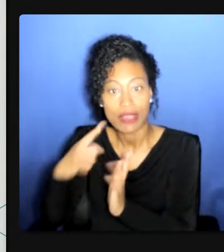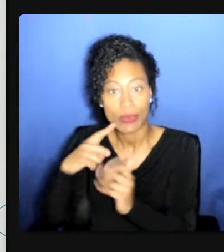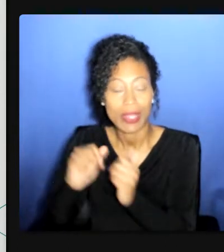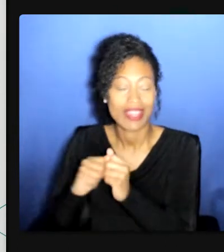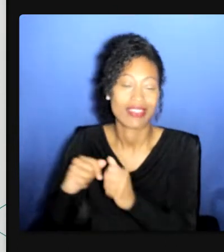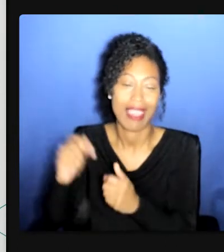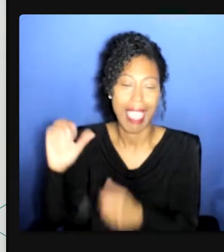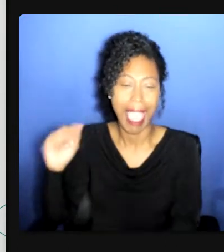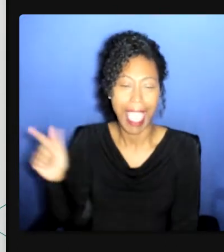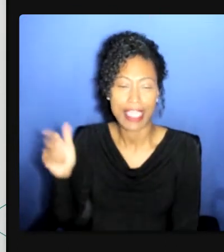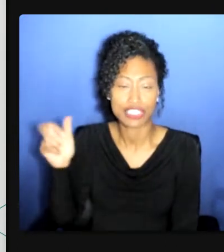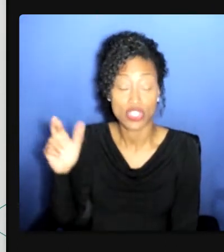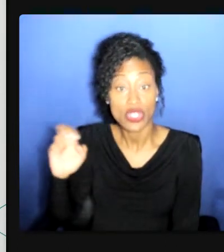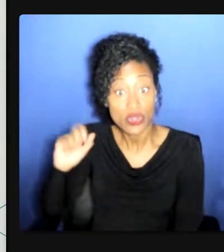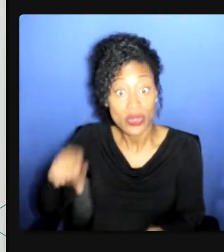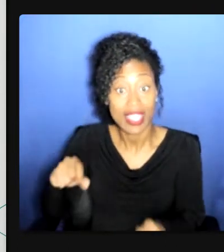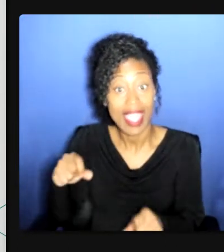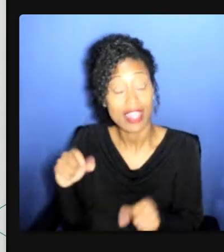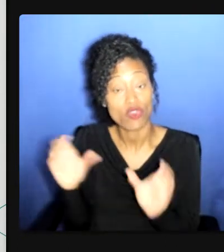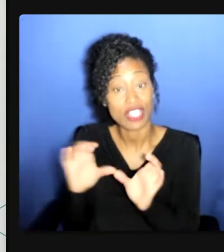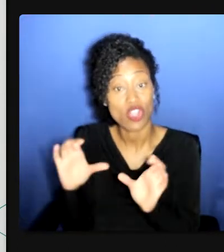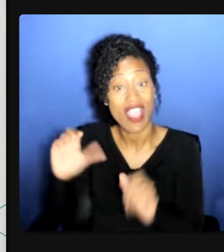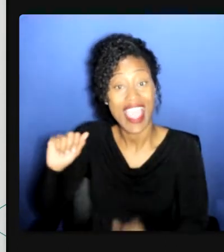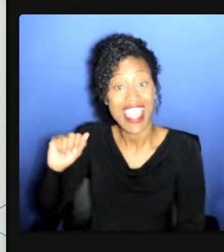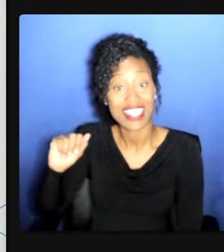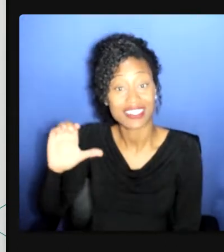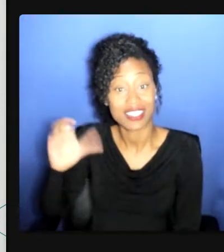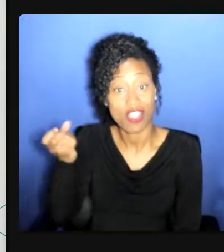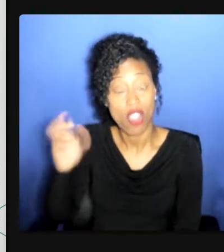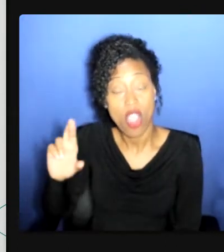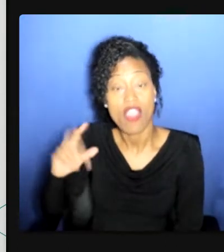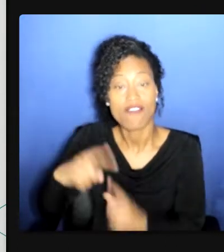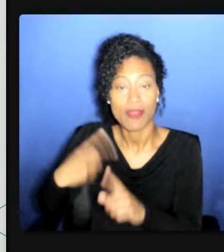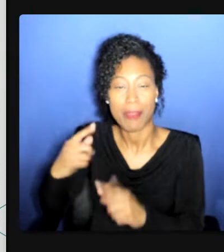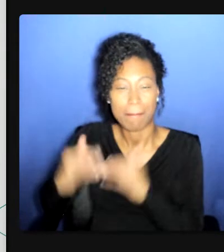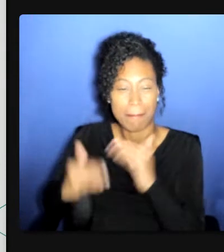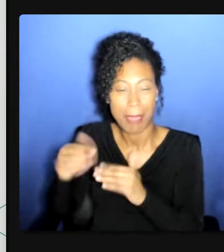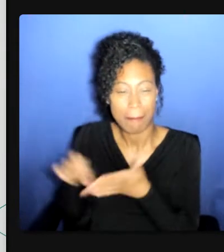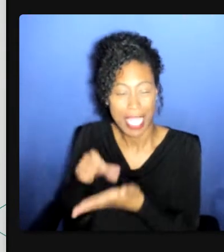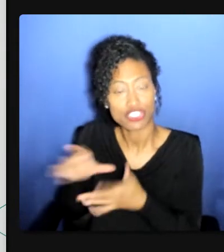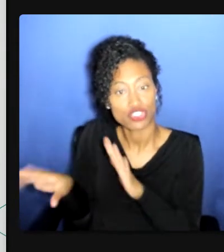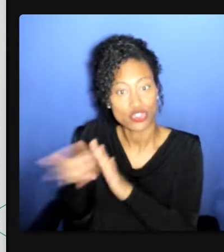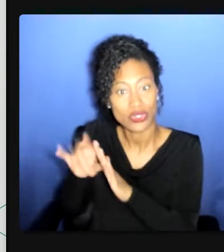You can get credentials for ACR on the build page and choose a container from there.